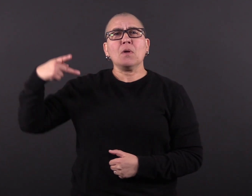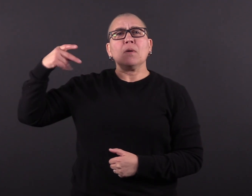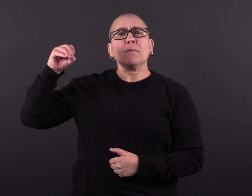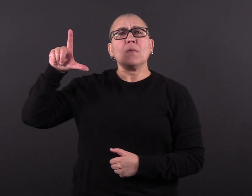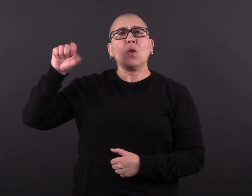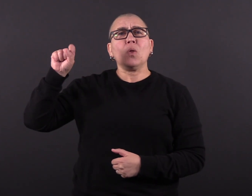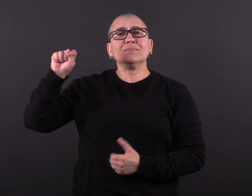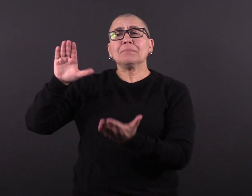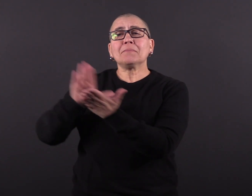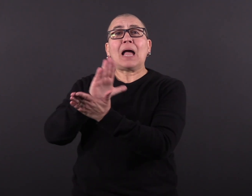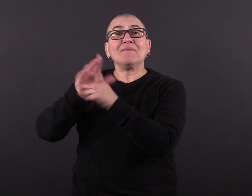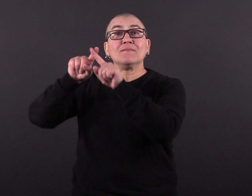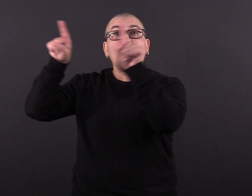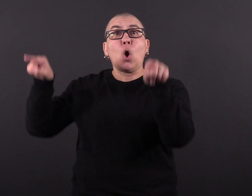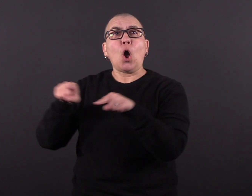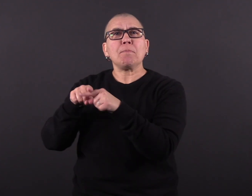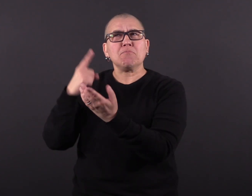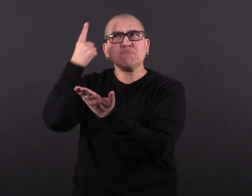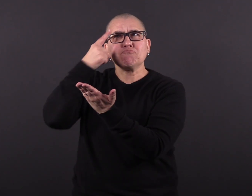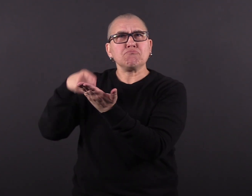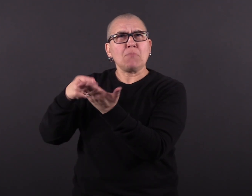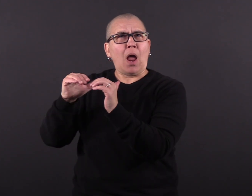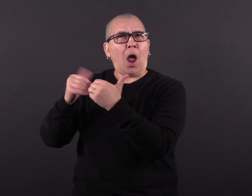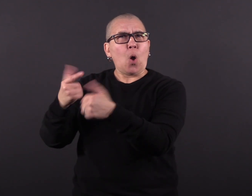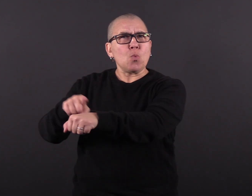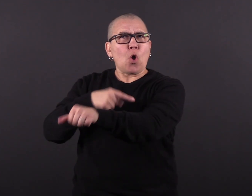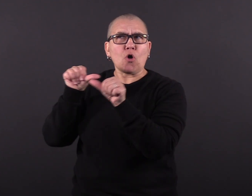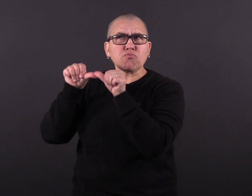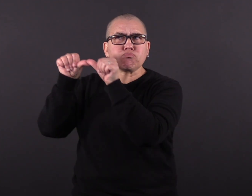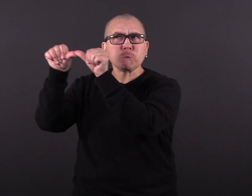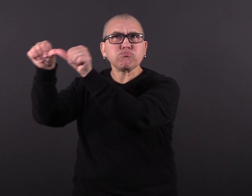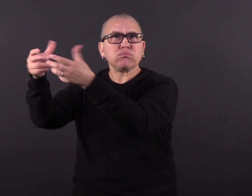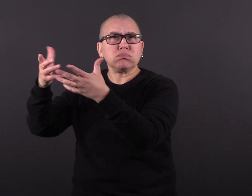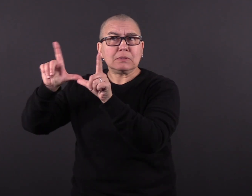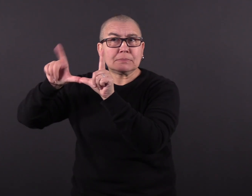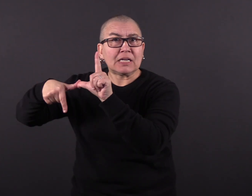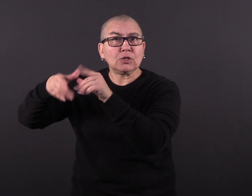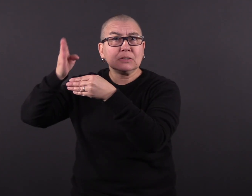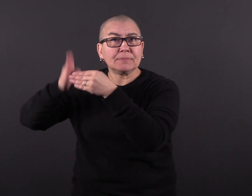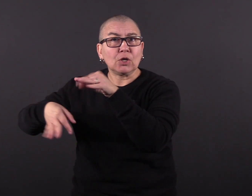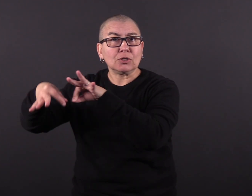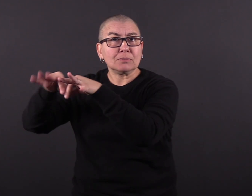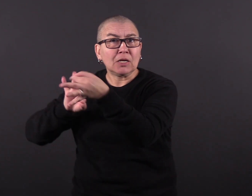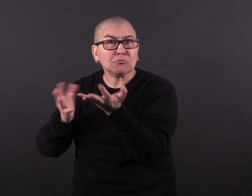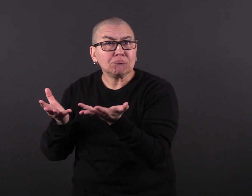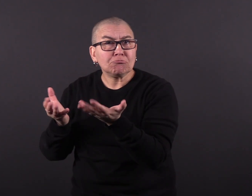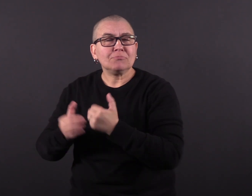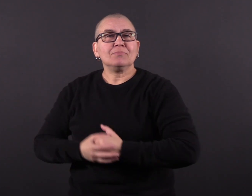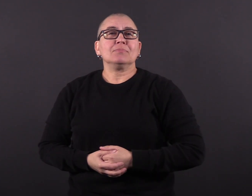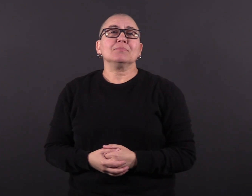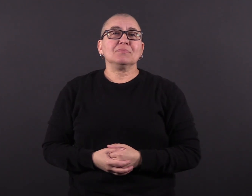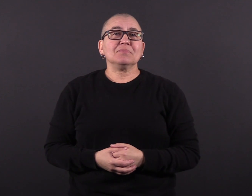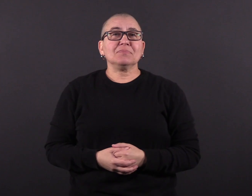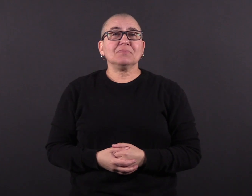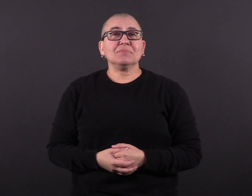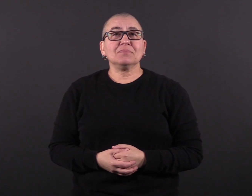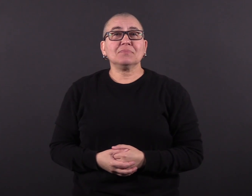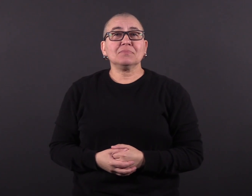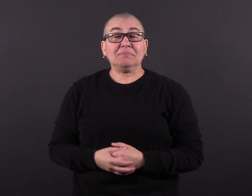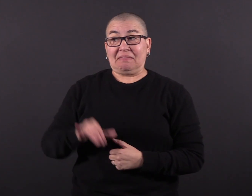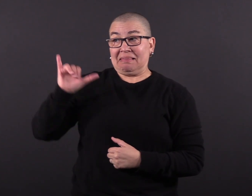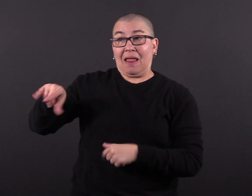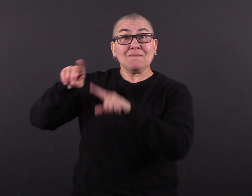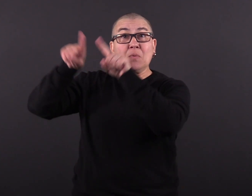How long is a POLST form good for?